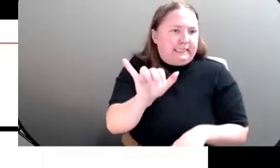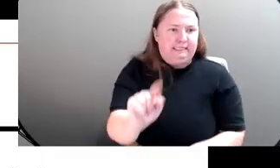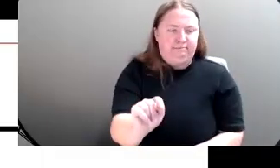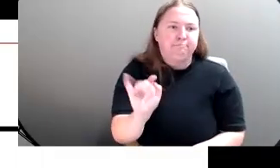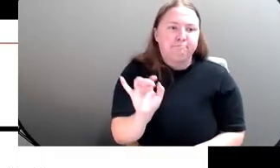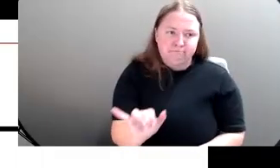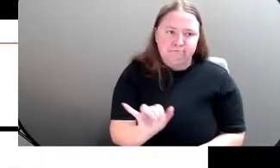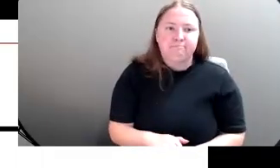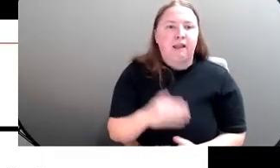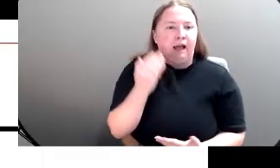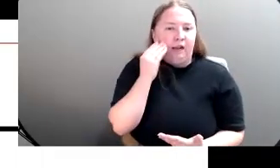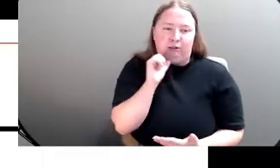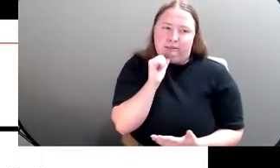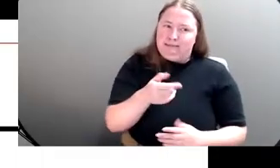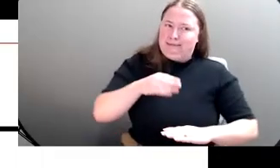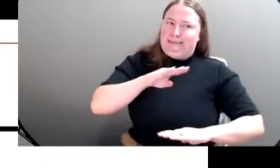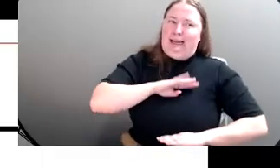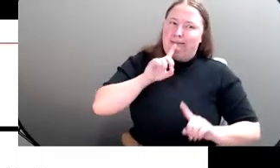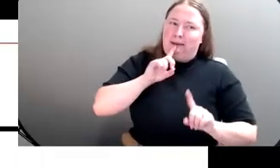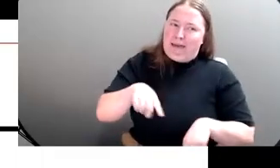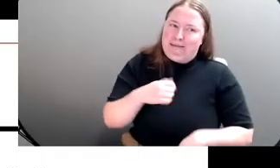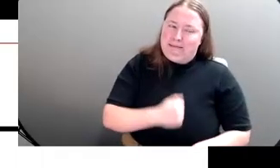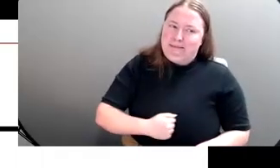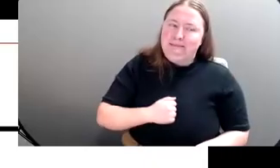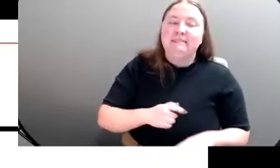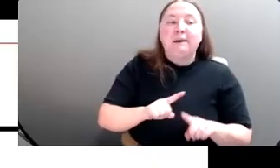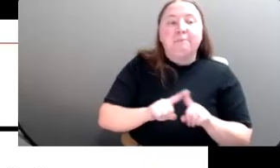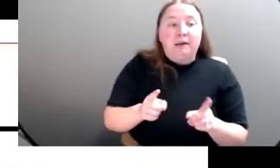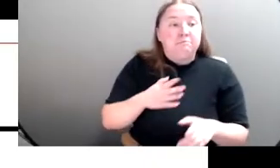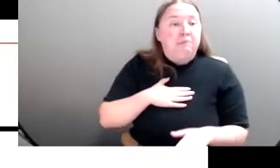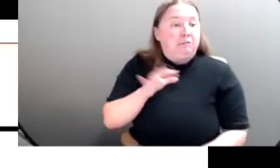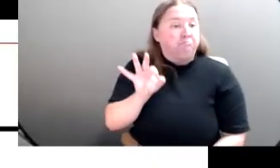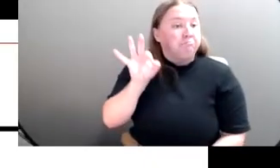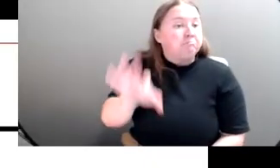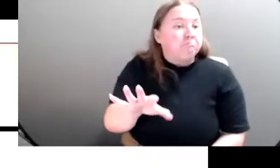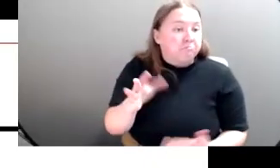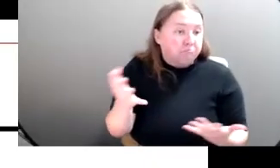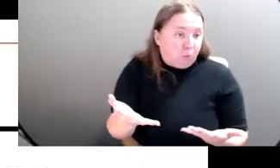I know that's not very satisfying answer. But here's what I would say. There are